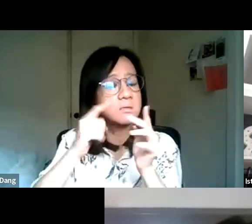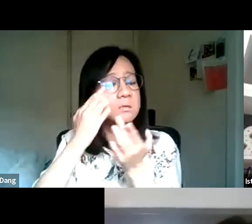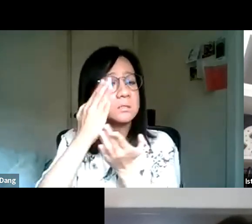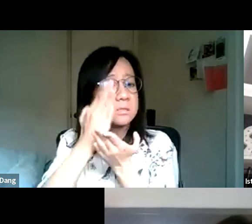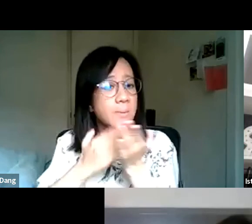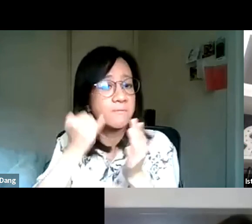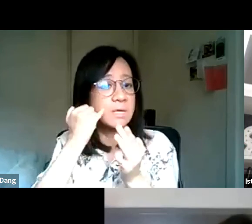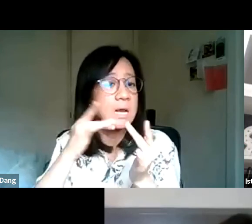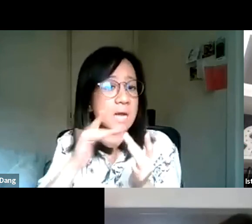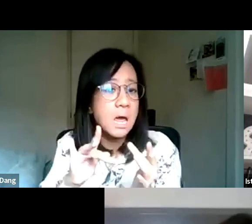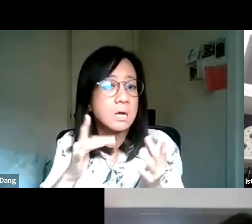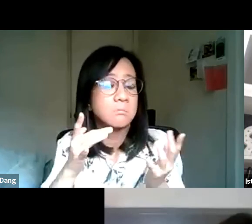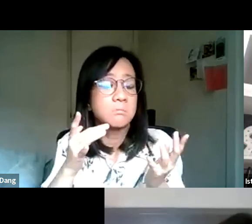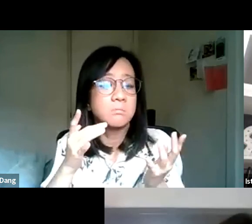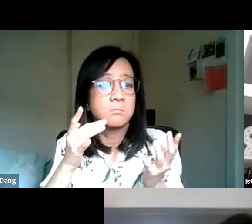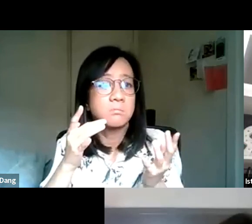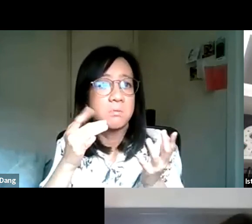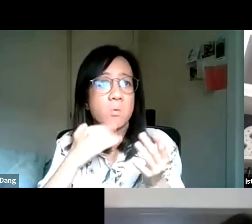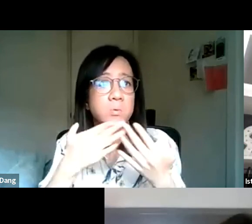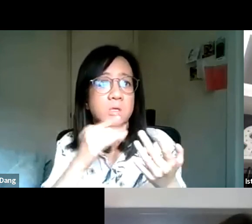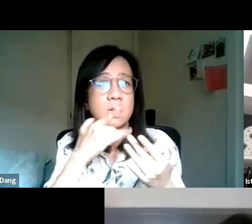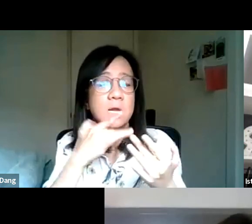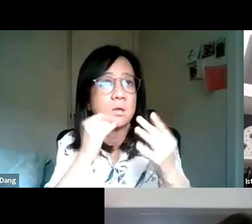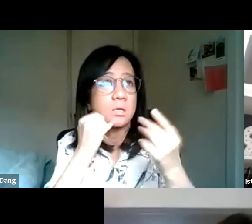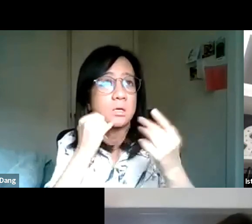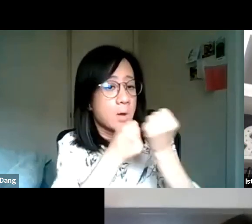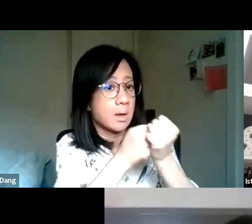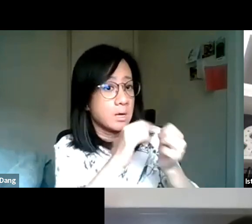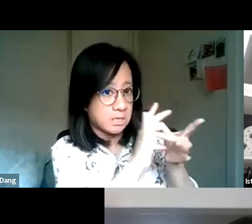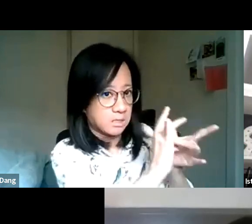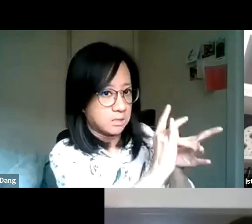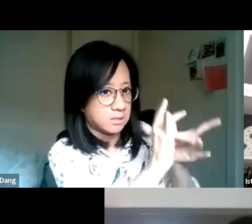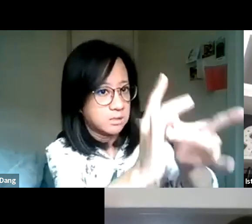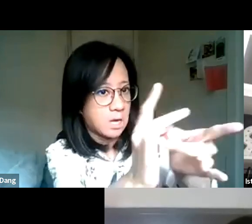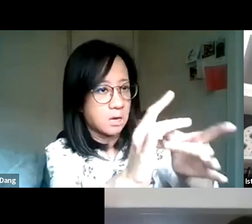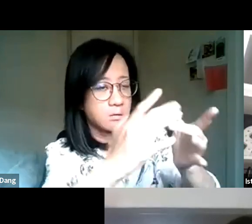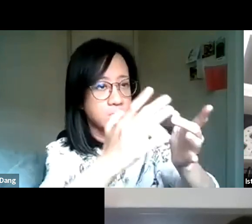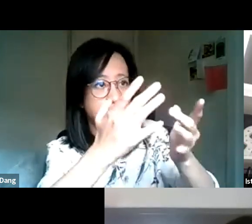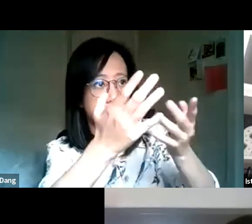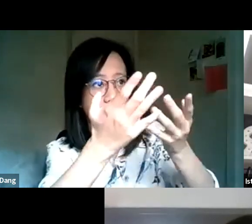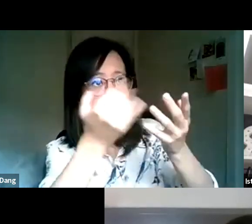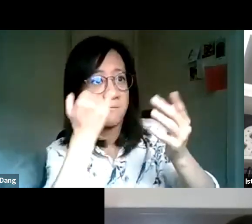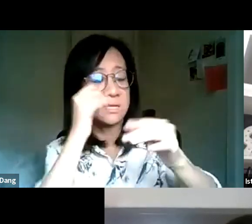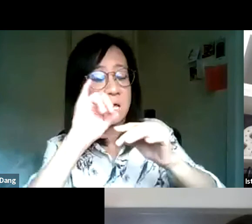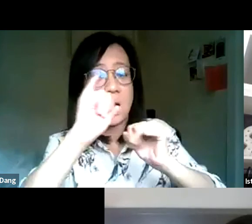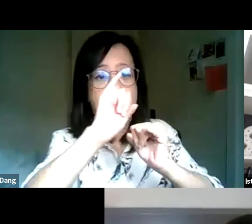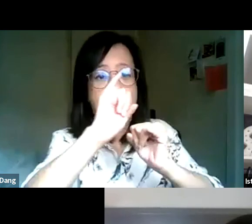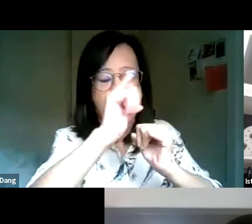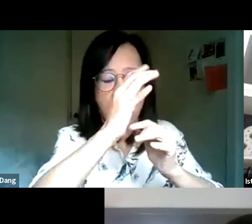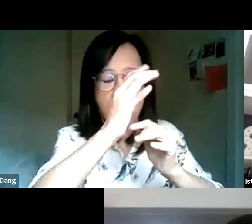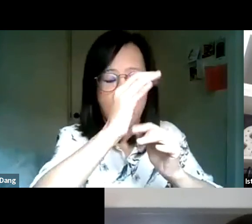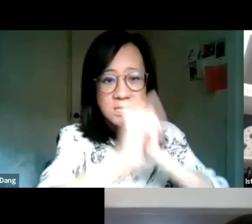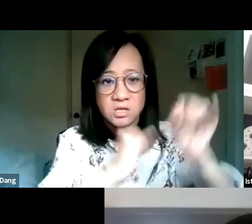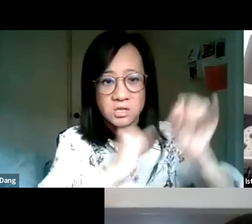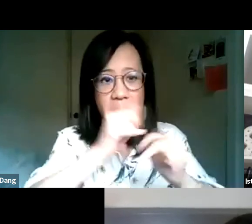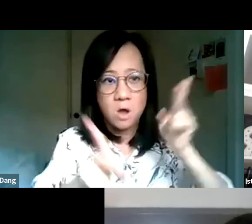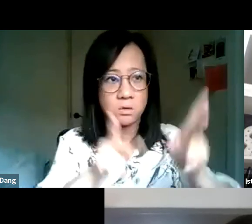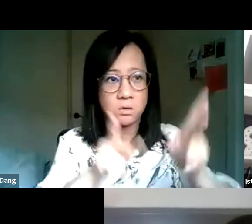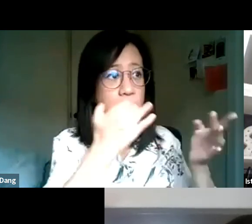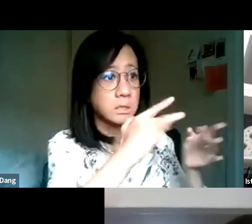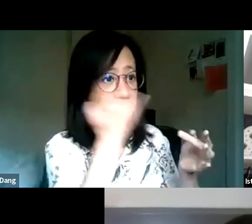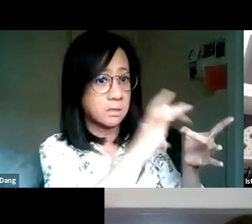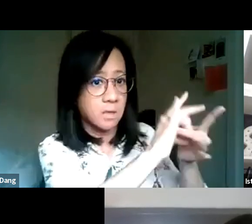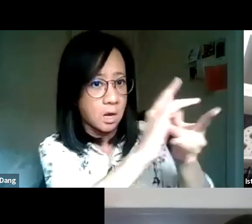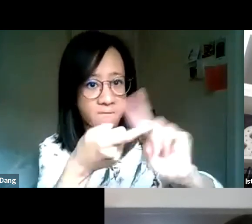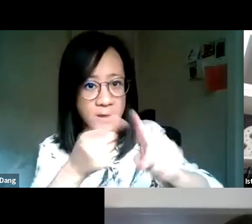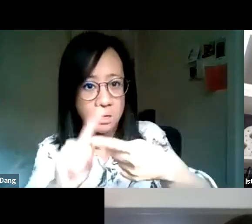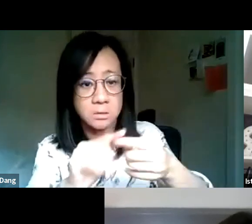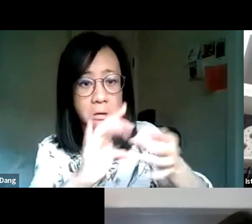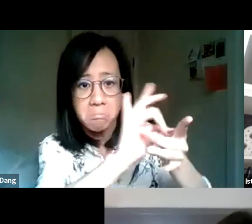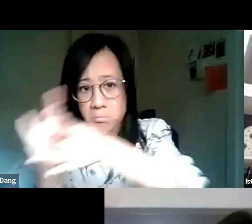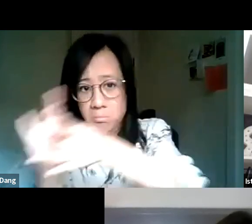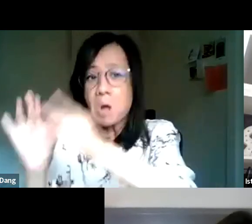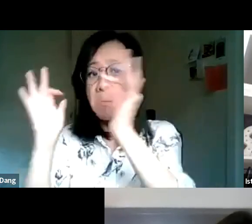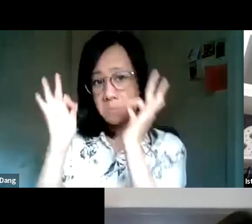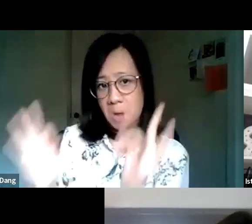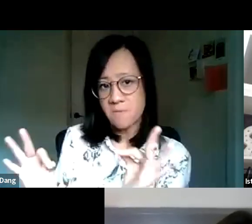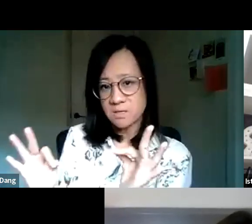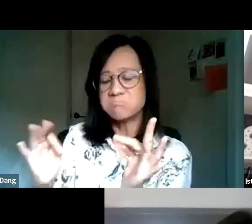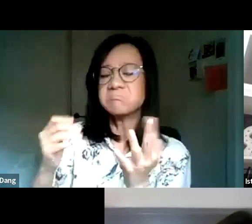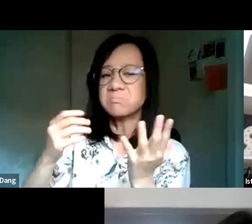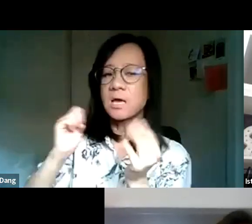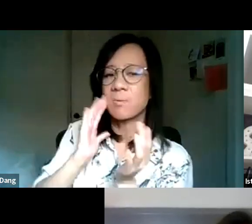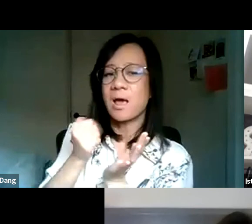it's important to bring that person because we need to champion each other's, our relationships,